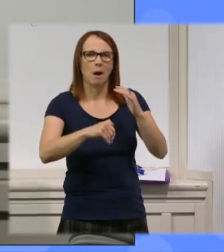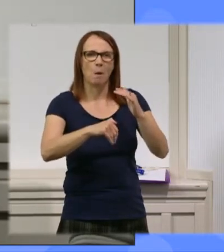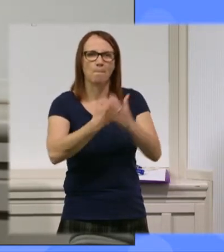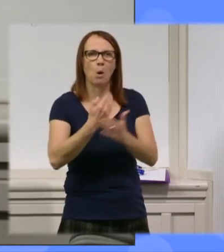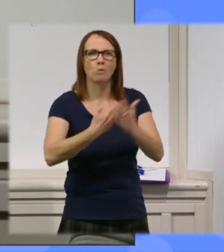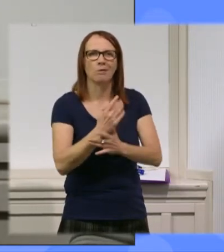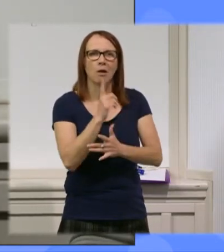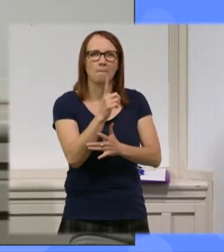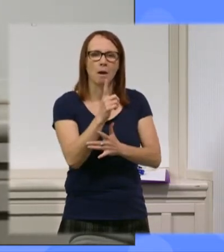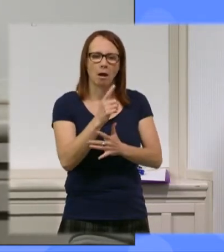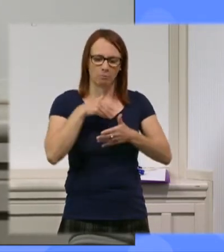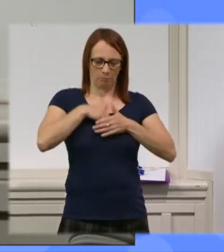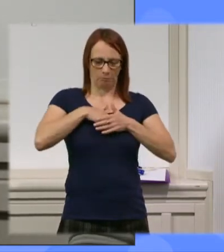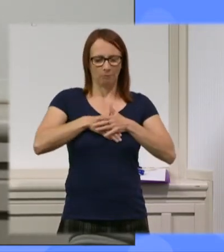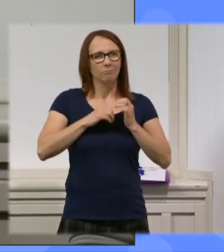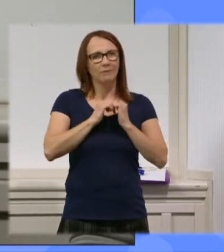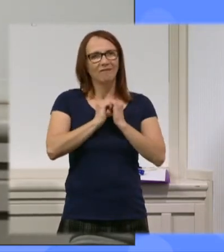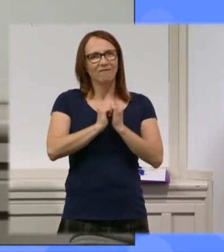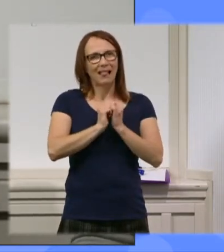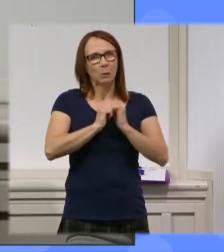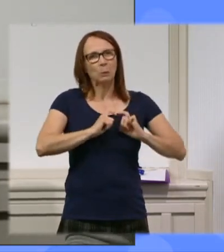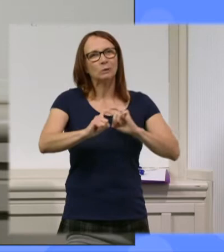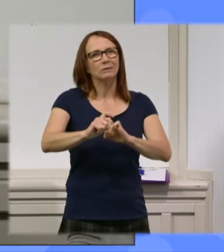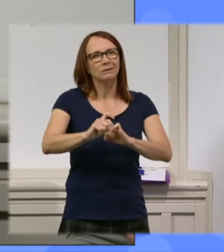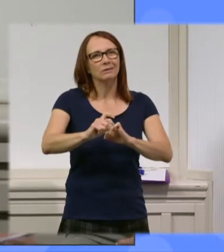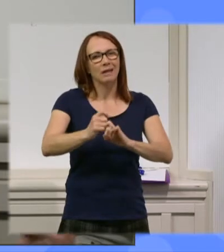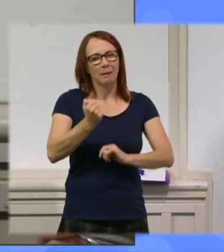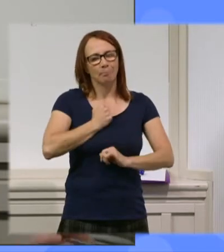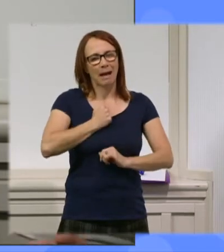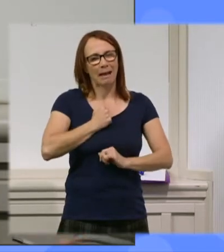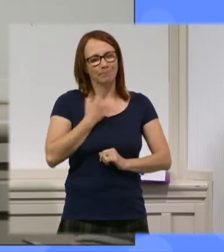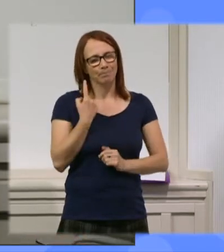values remain constant and I supposed to me my principle values are those of the